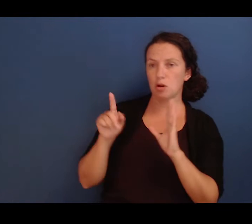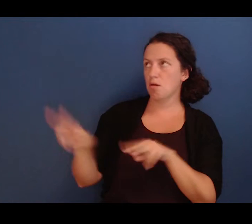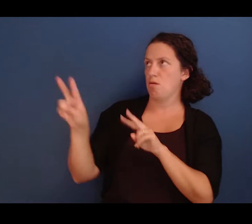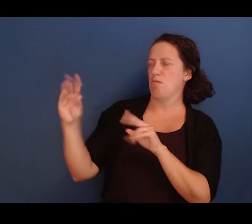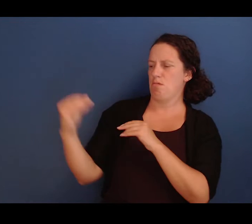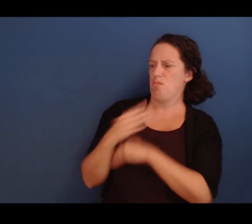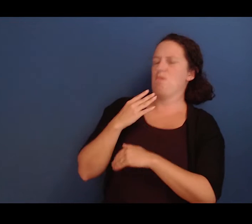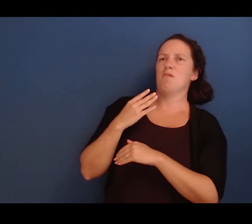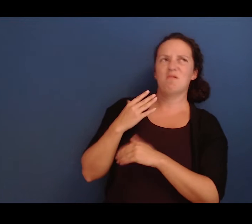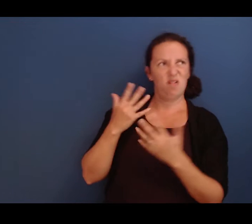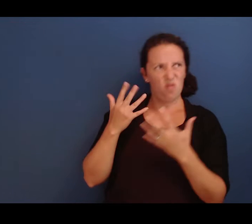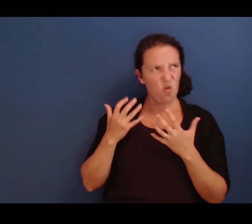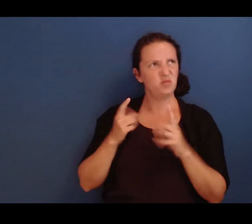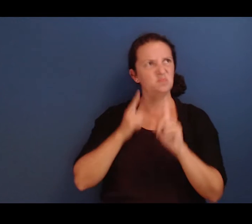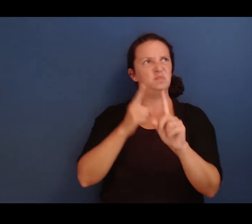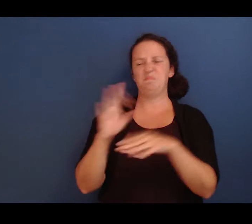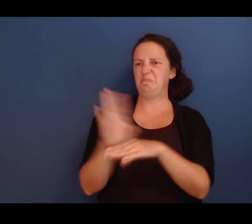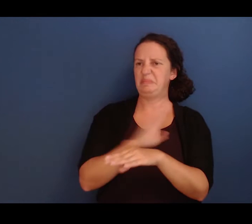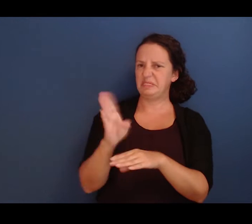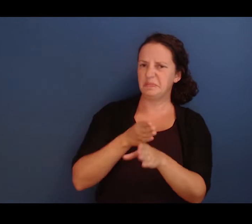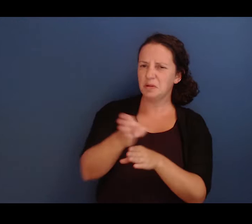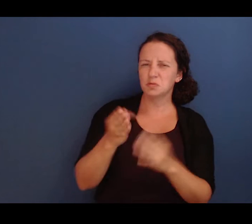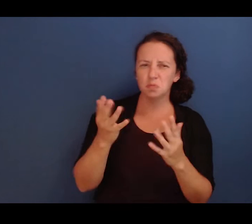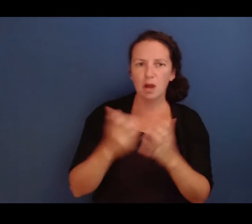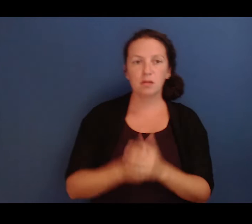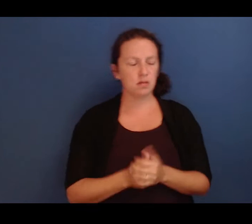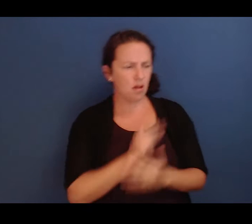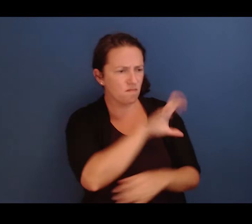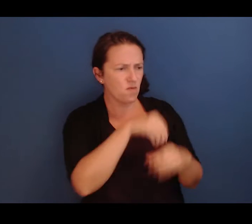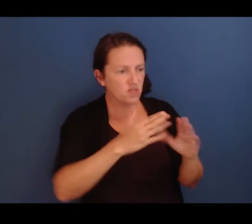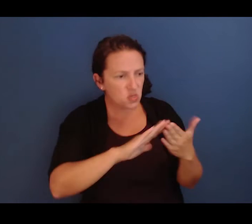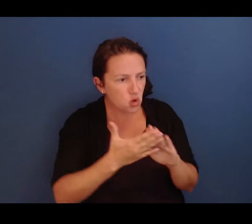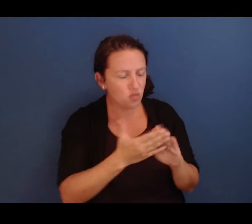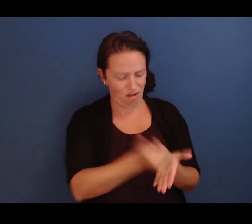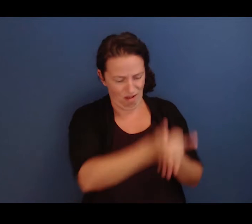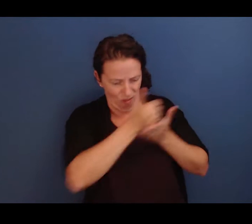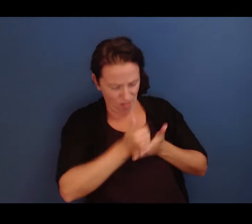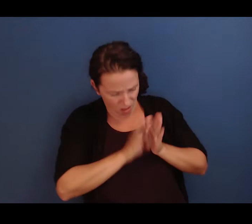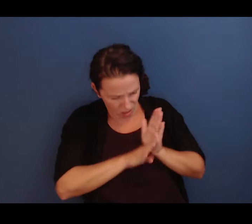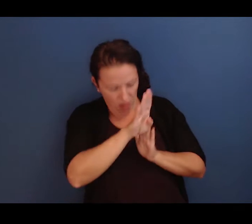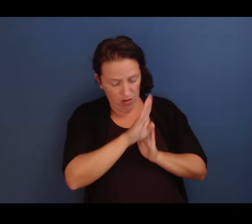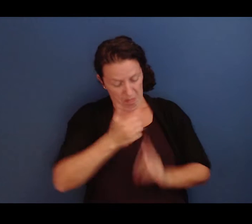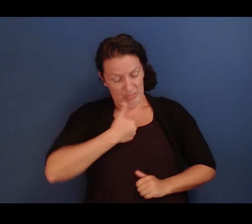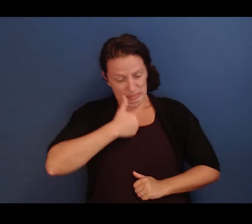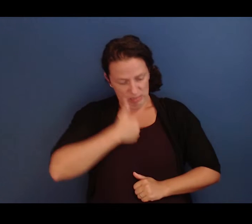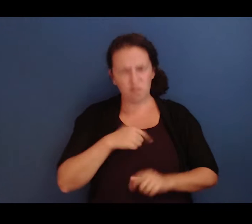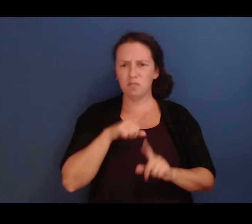was the reason why I became a business major. I found like a community I could be with a community that could help me grow as a person